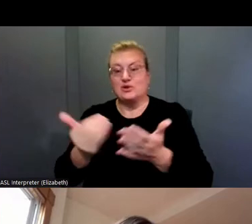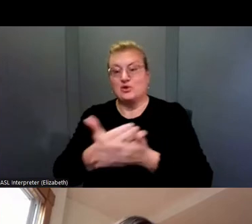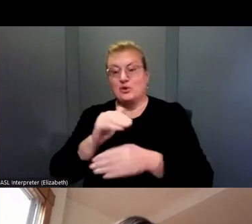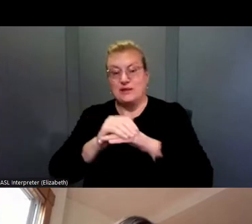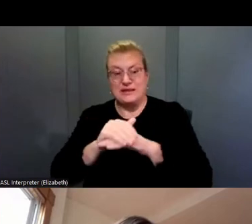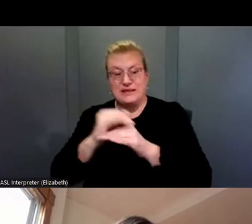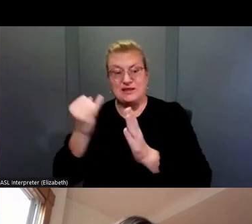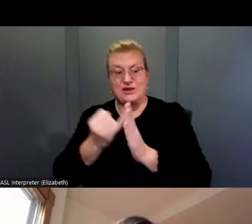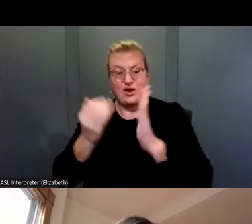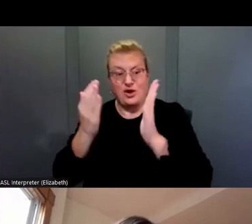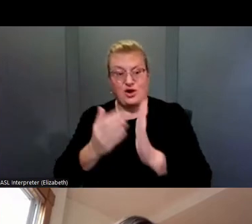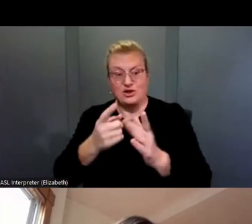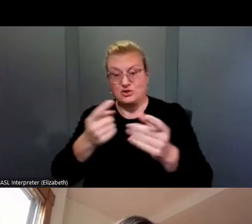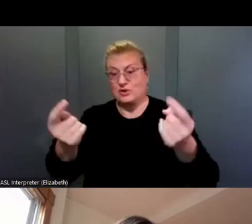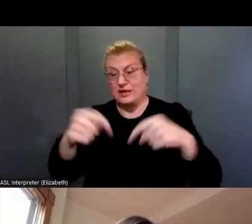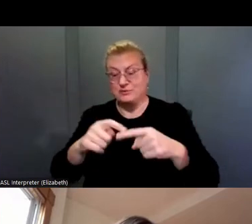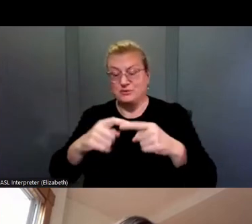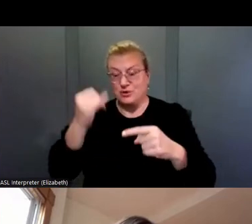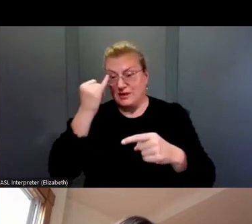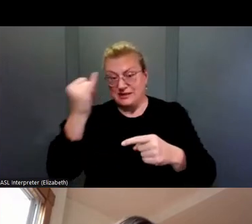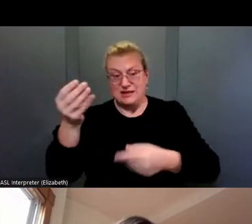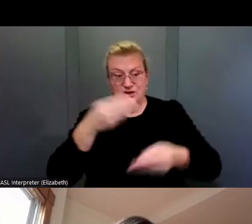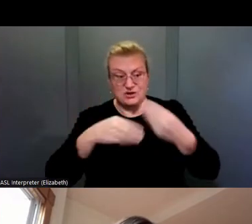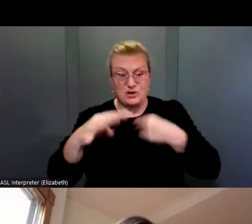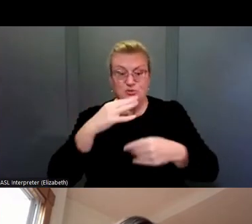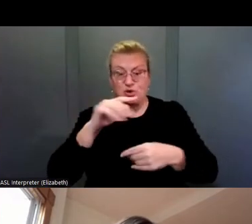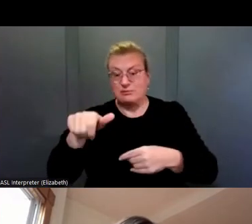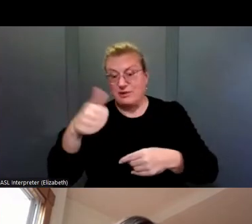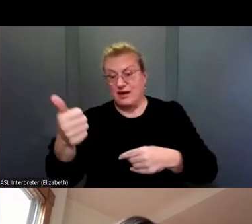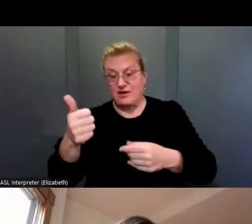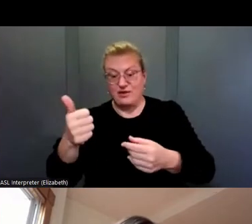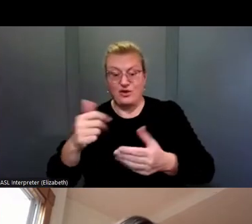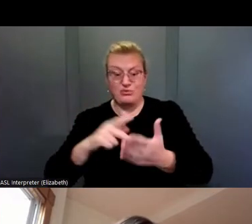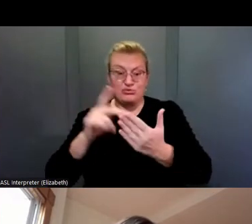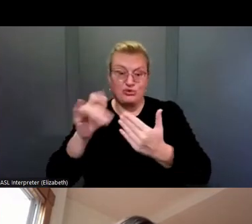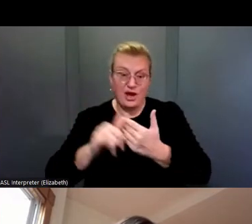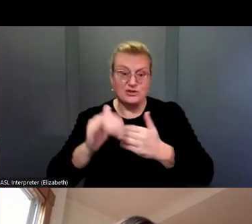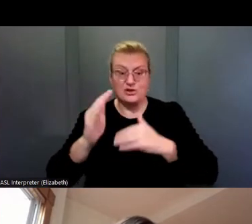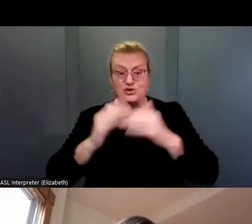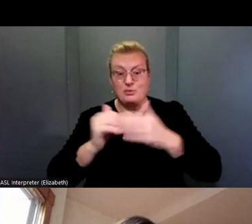and talked about other projects and built partnerships with other presenters